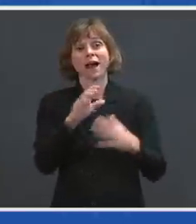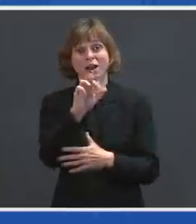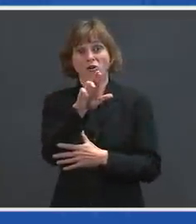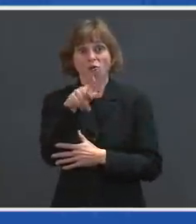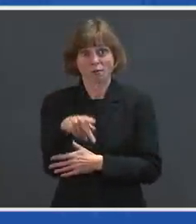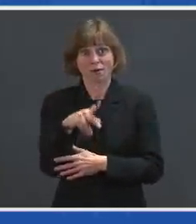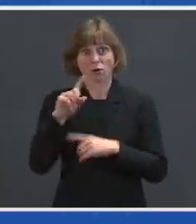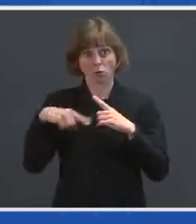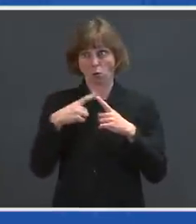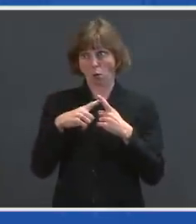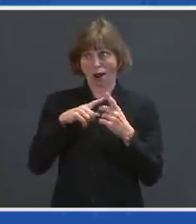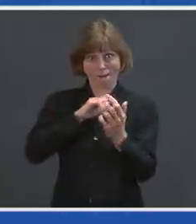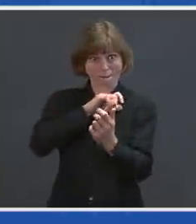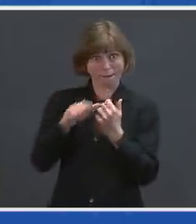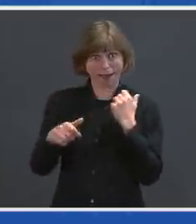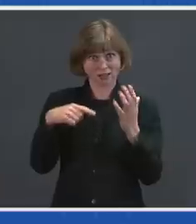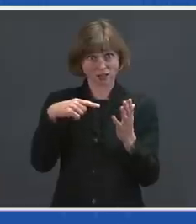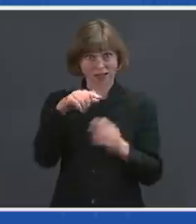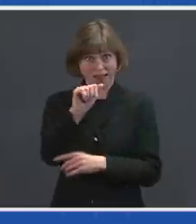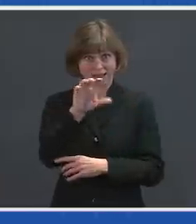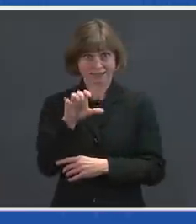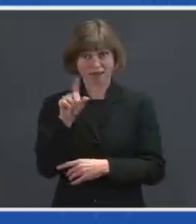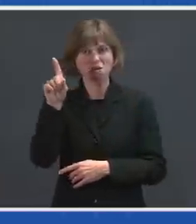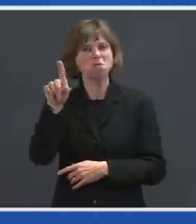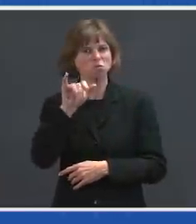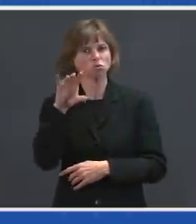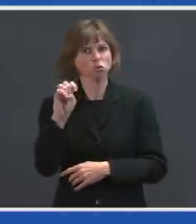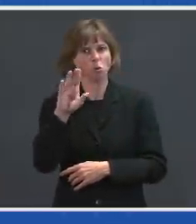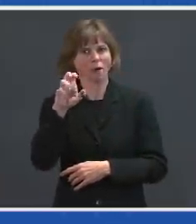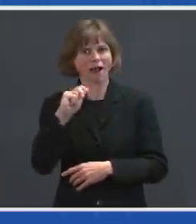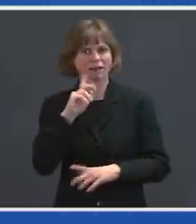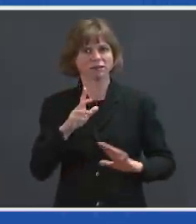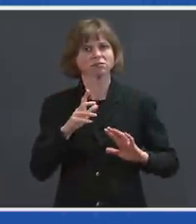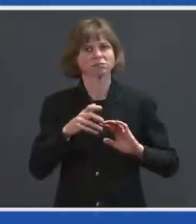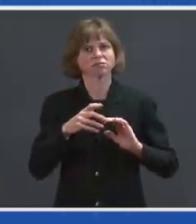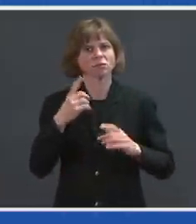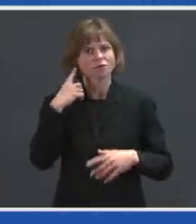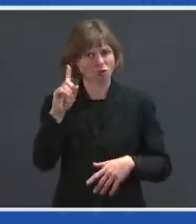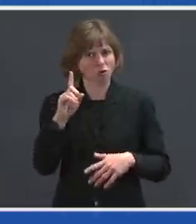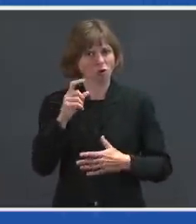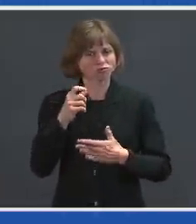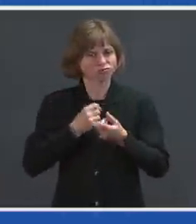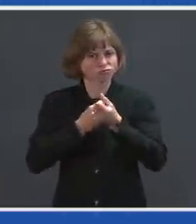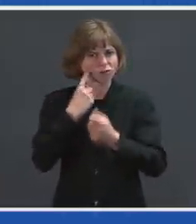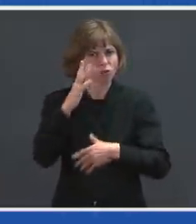Joe Biden was a partner for progress in the White House and that experience served him well.